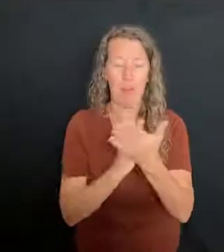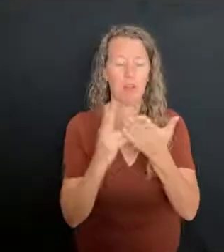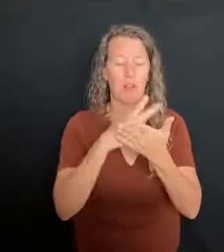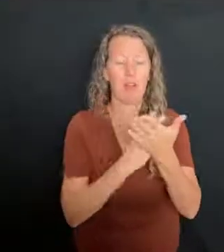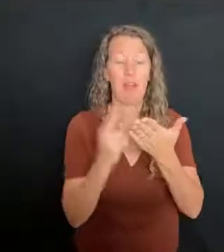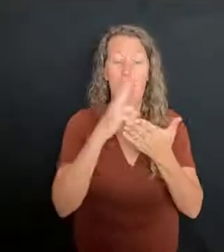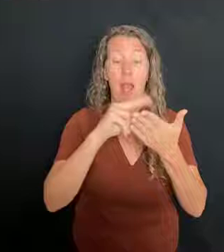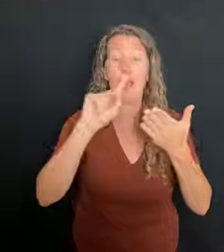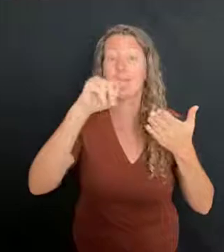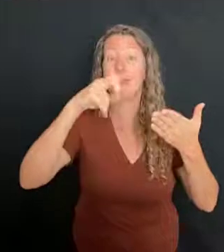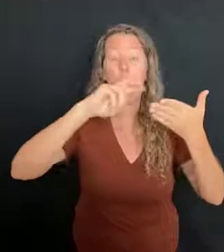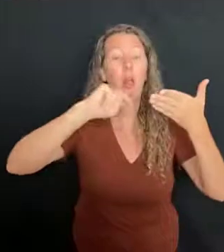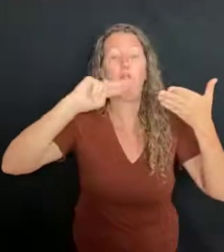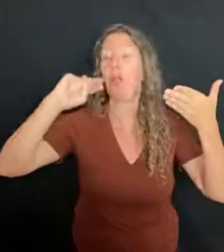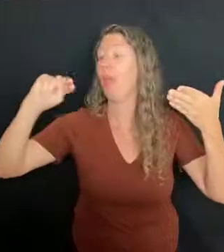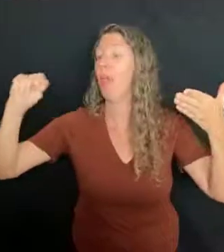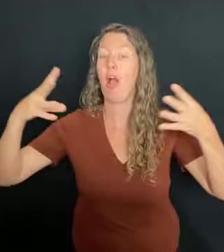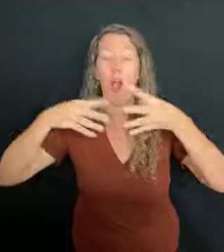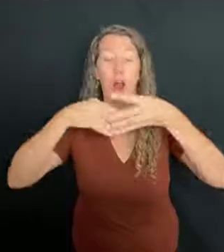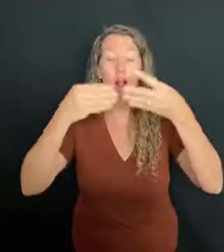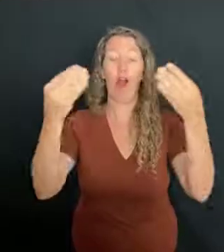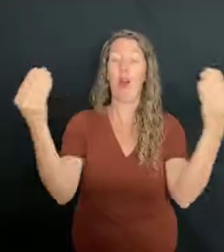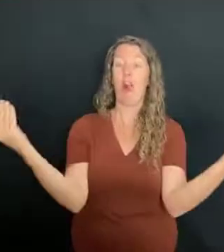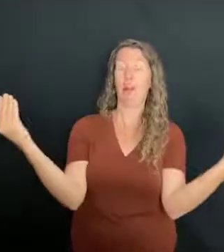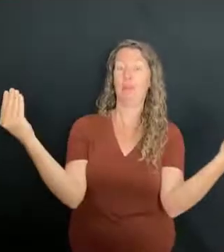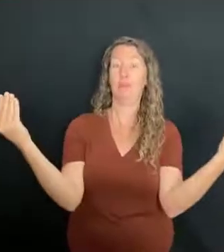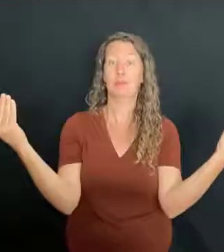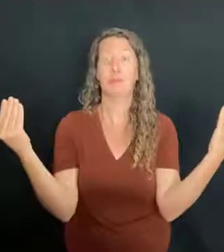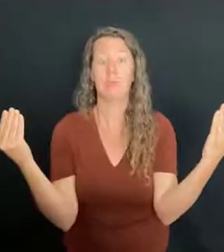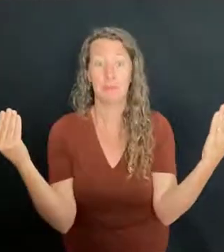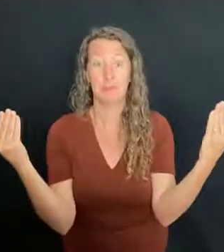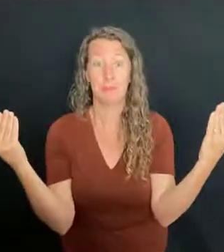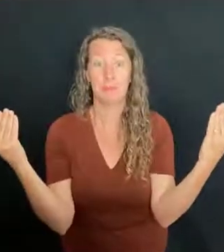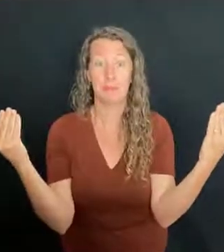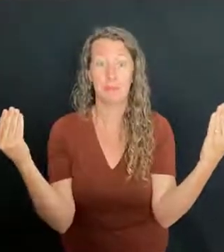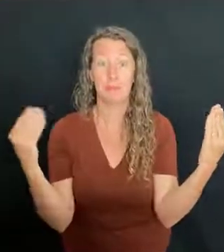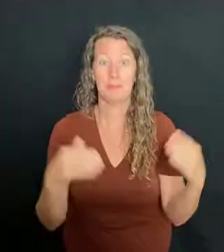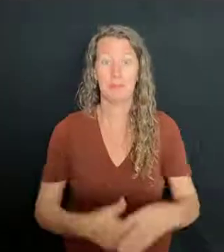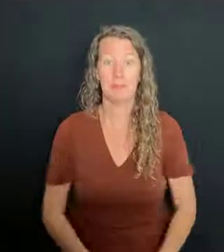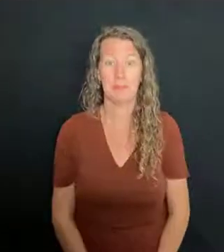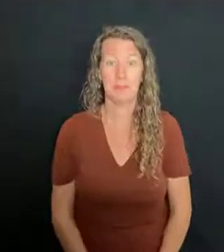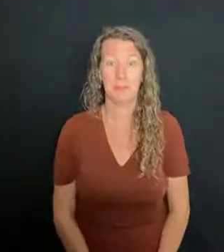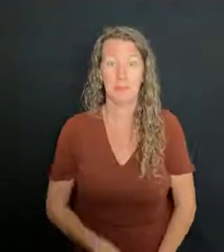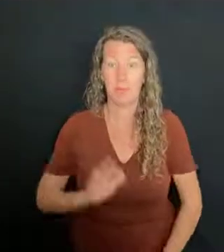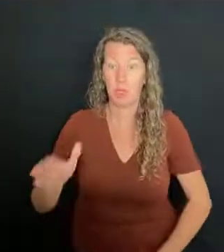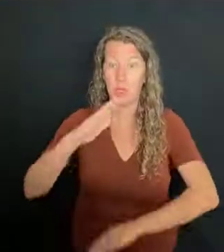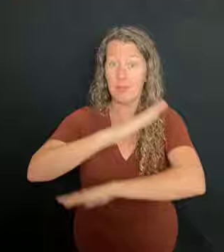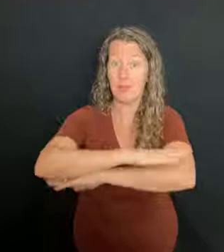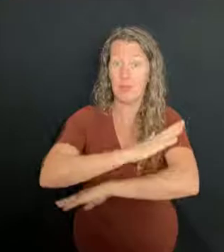Then she would tape them together and turn them into some really amazing things. [Joel Snyder] At her desk,